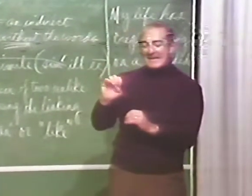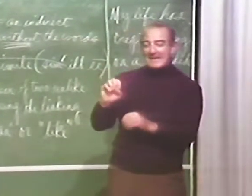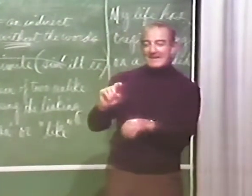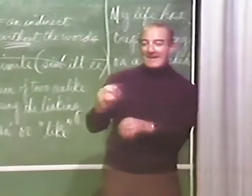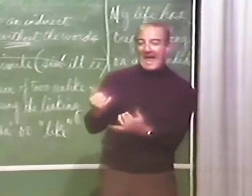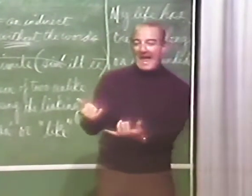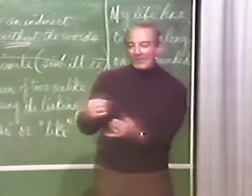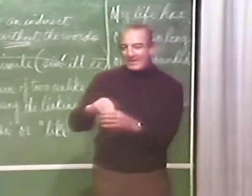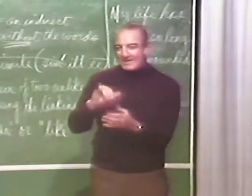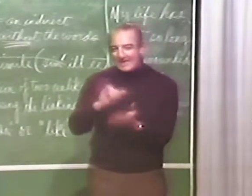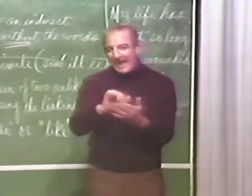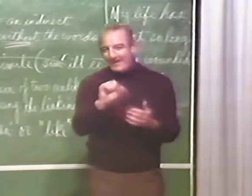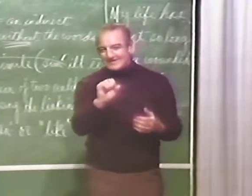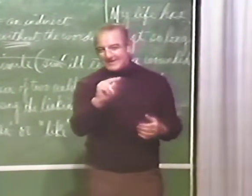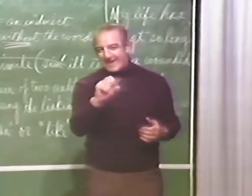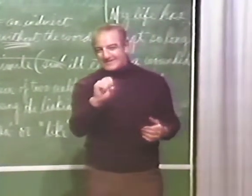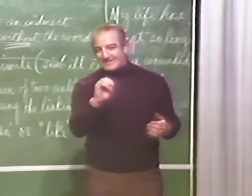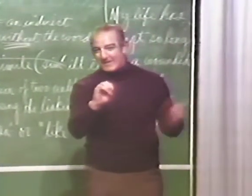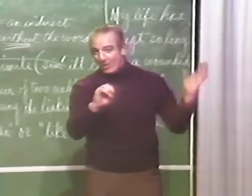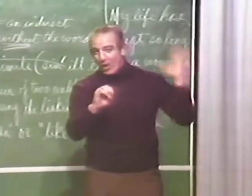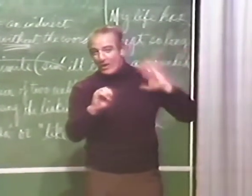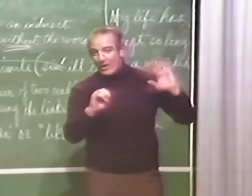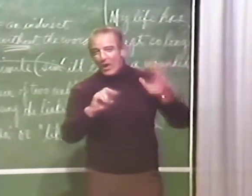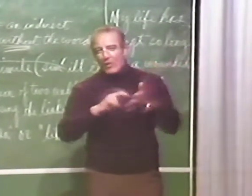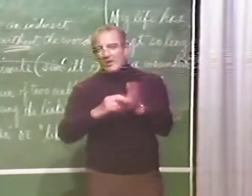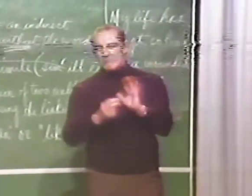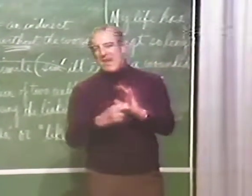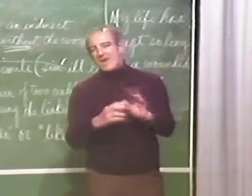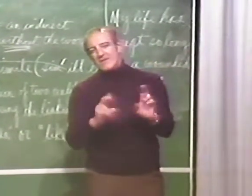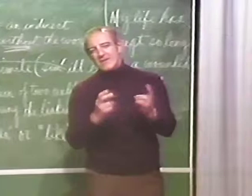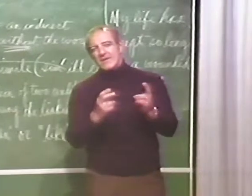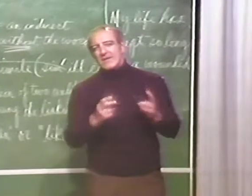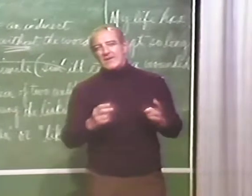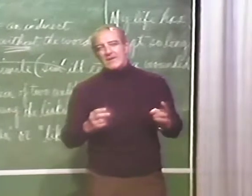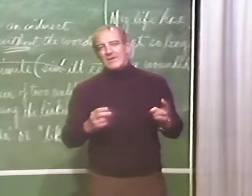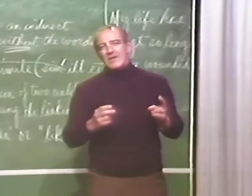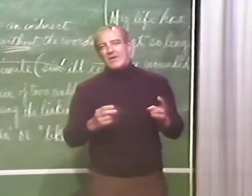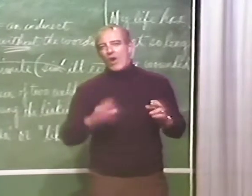"MISTRESS" OUT OF DATE NOW IN THAT SENSE.